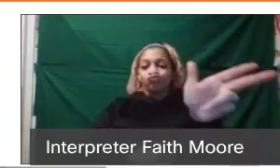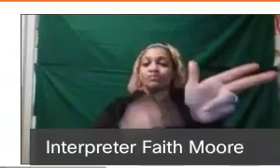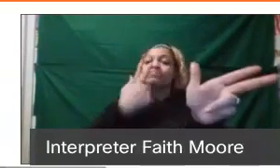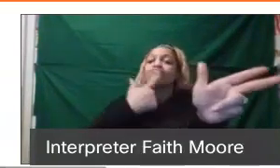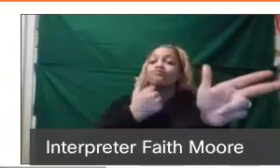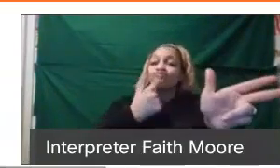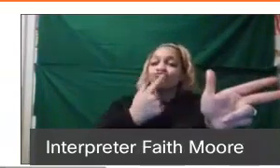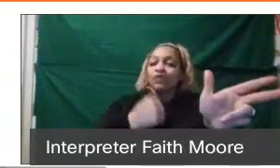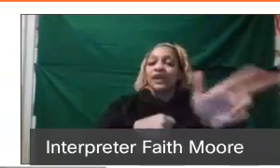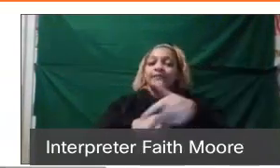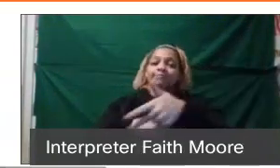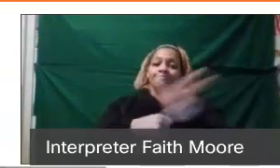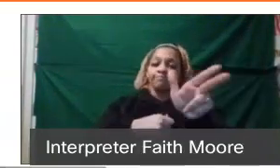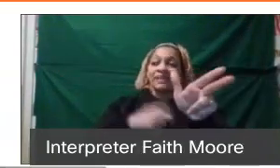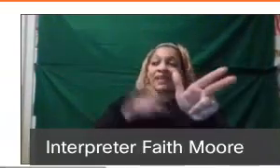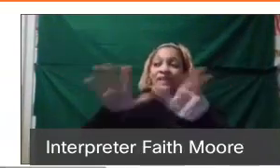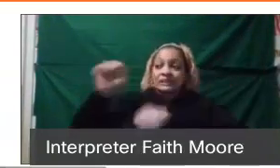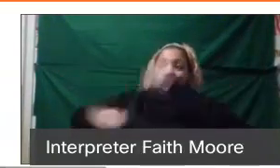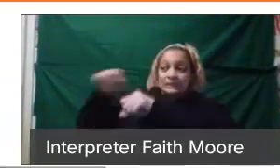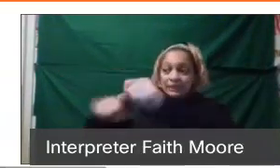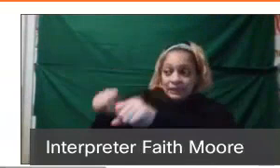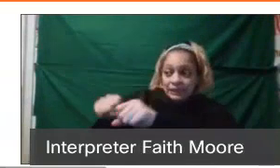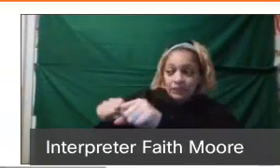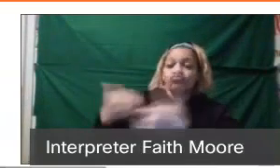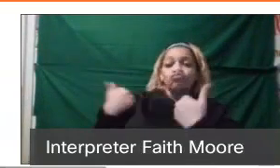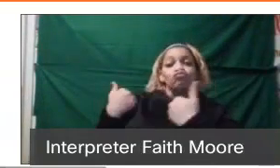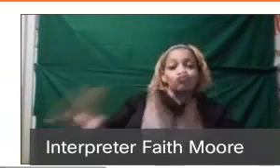The cyclists would have the right away and and pedestrians.